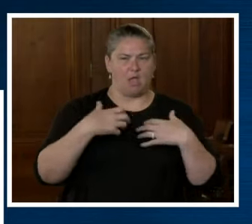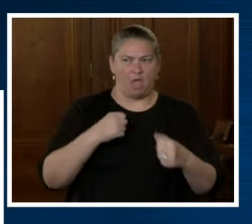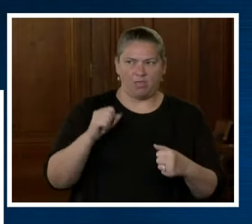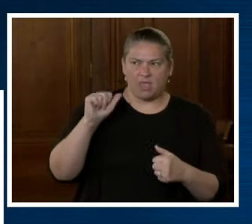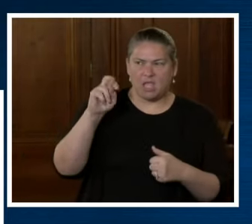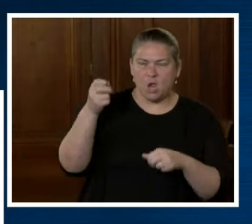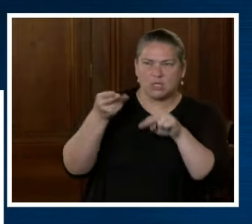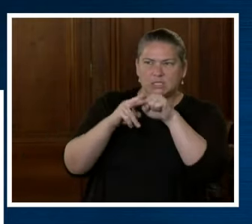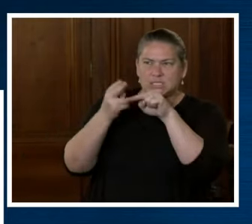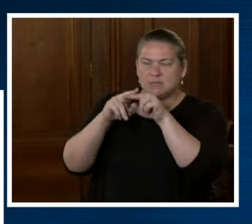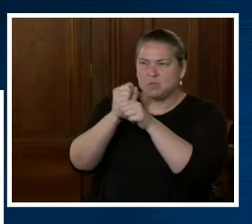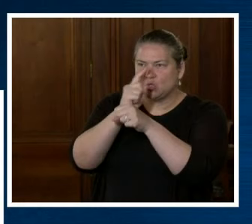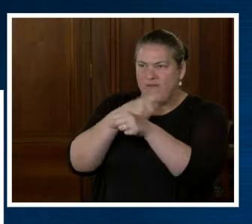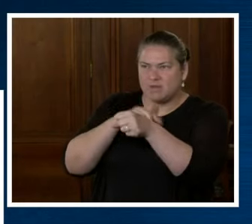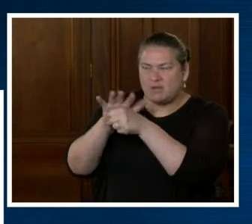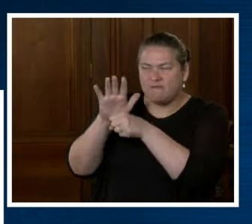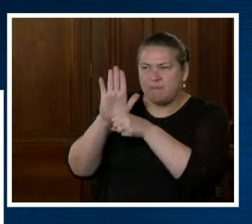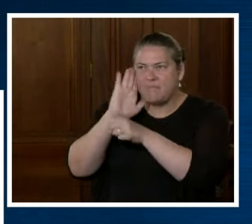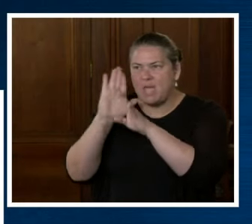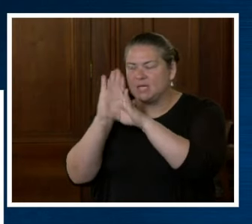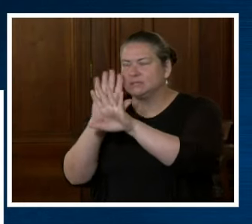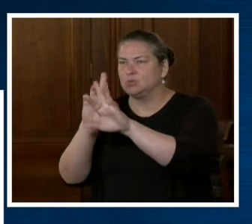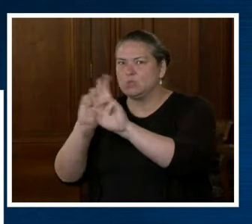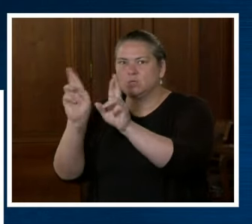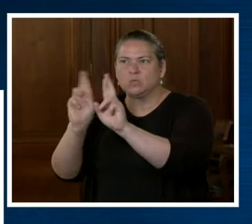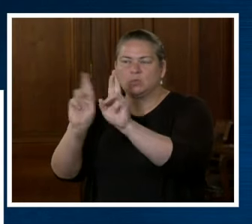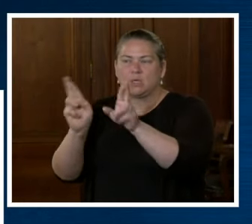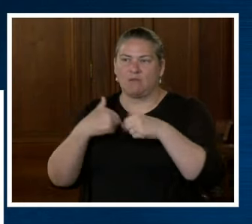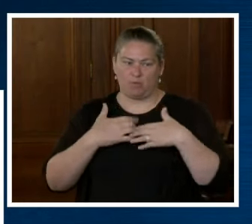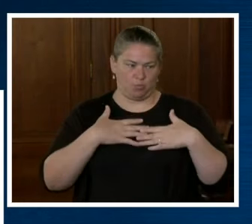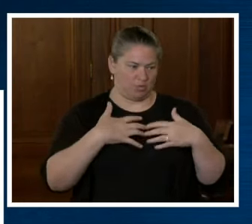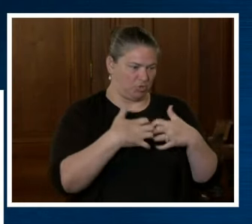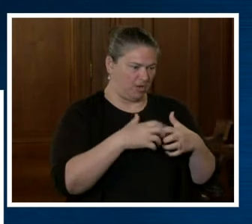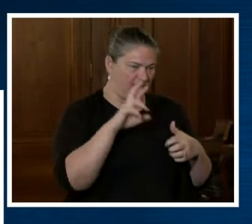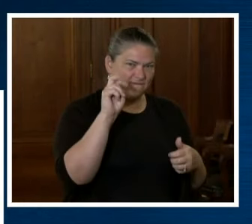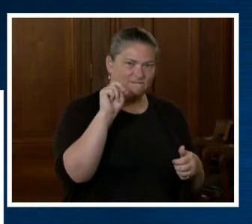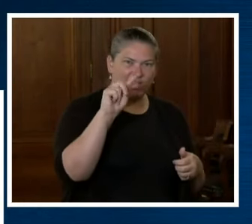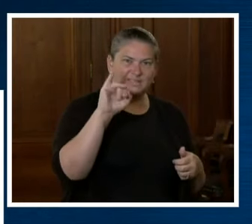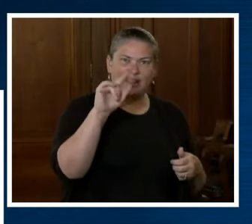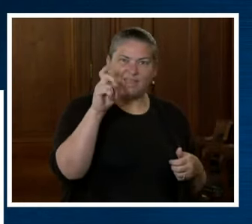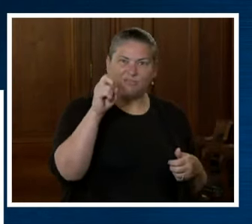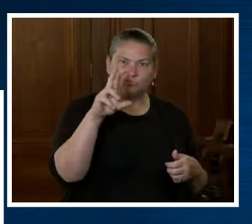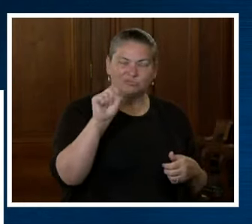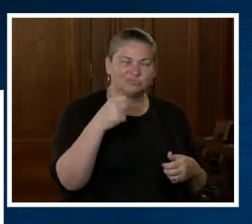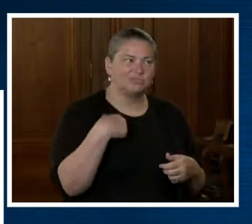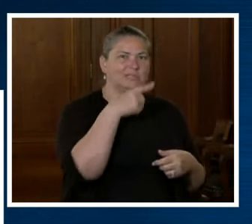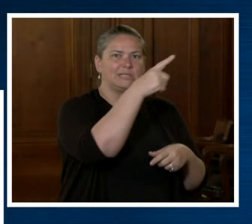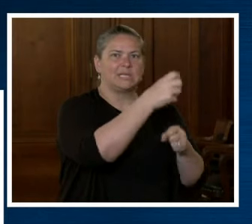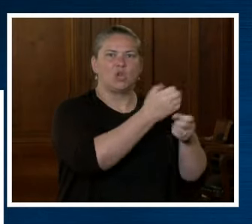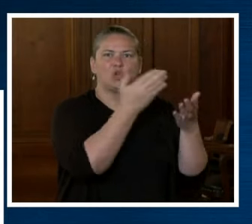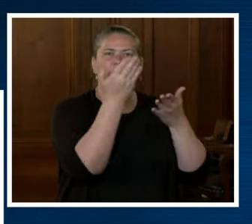AND THIS WAS APRIL 6th, THE TIME WHEN THOSE NEXT TWO WEEKS WERE CRITICAL. KENTUCKIANS DID REALLY WELL